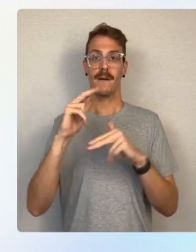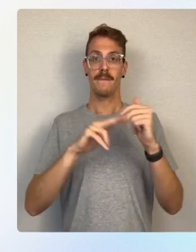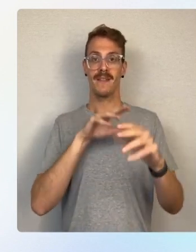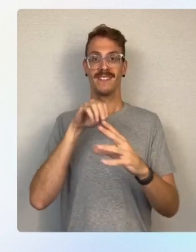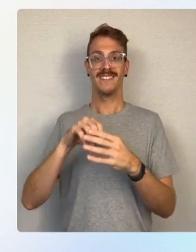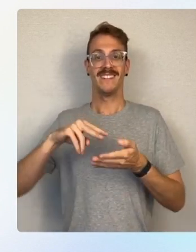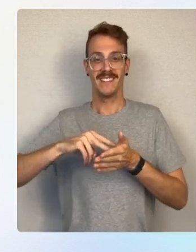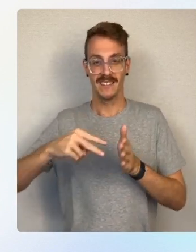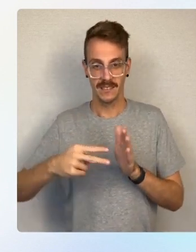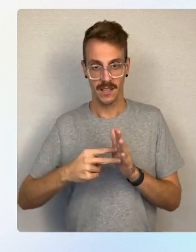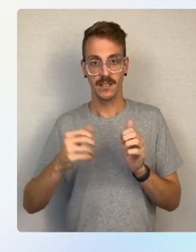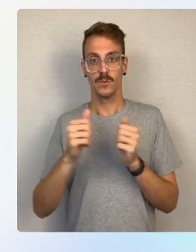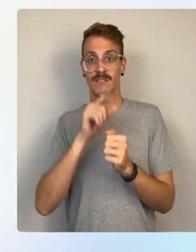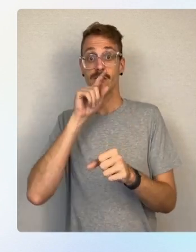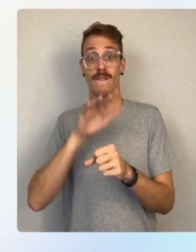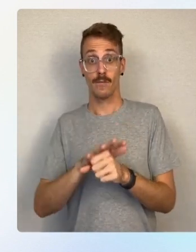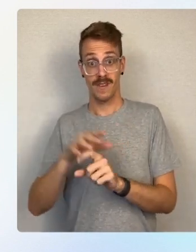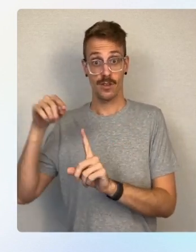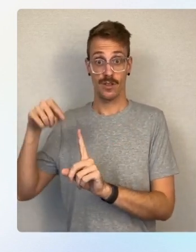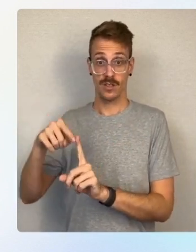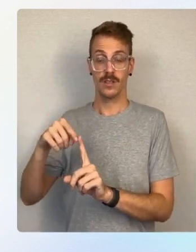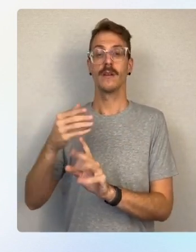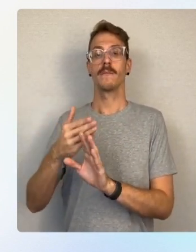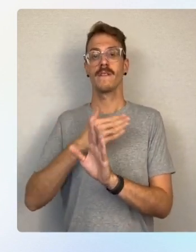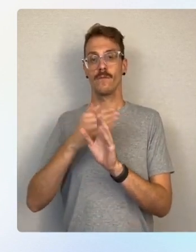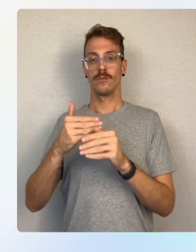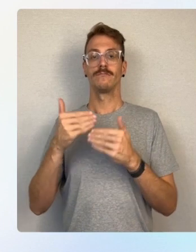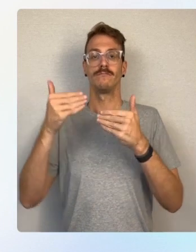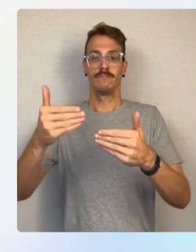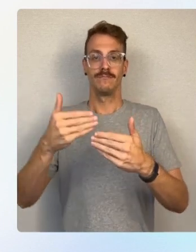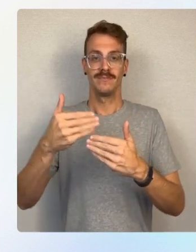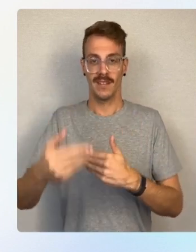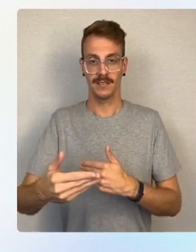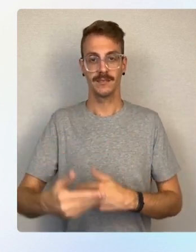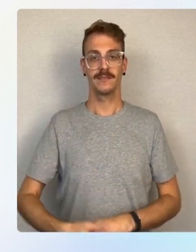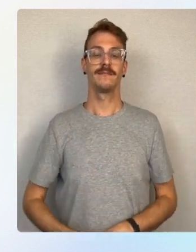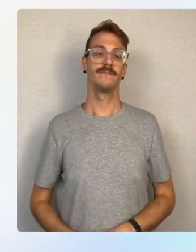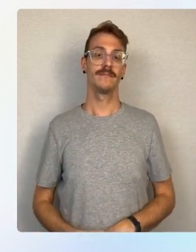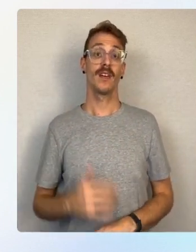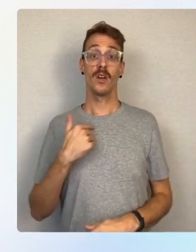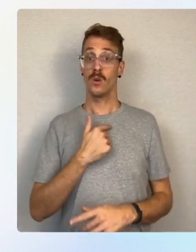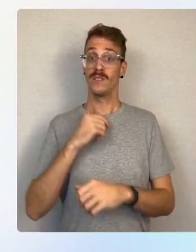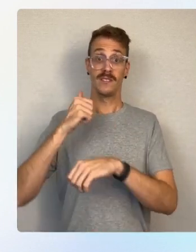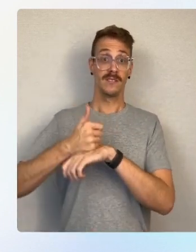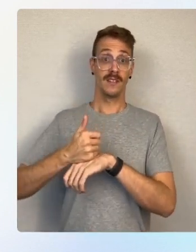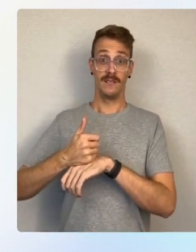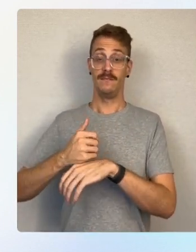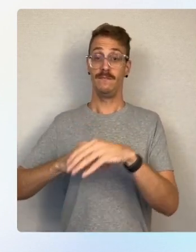We take advantage of the built-in intent with confirmation before proceeding further.